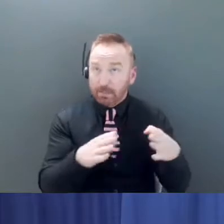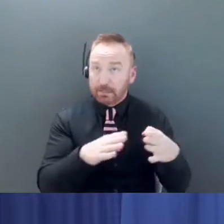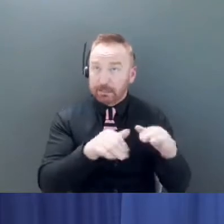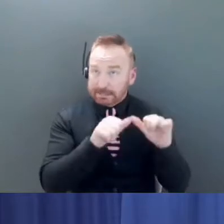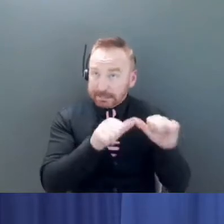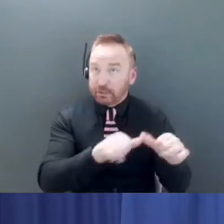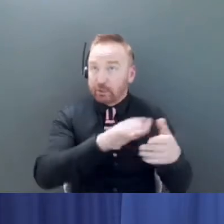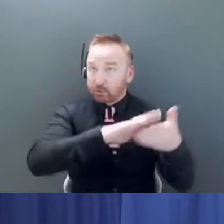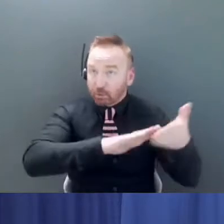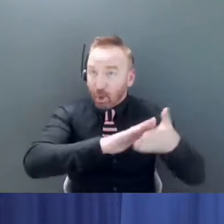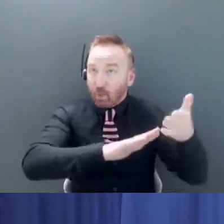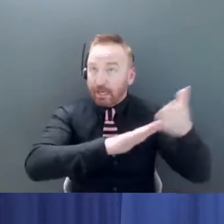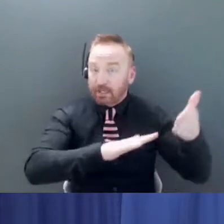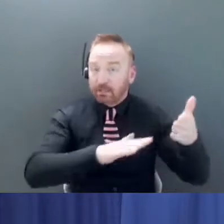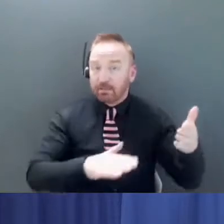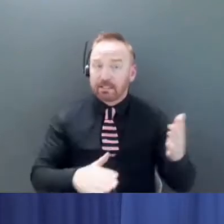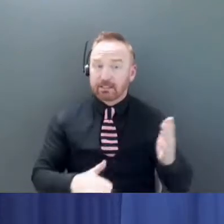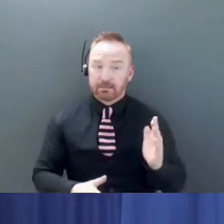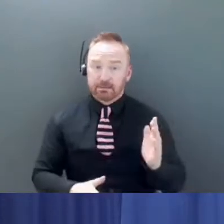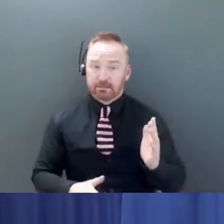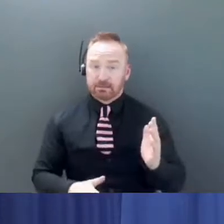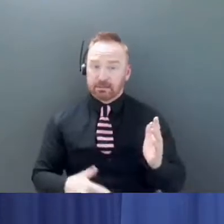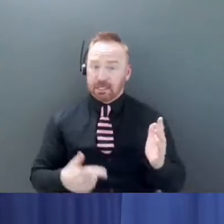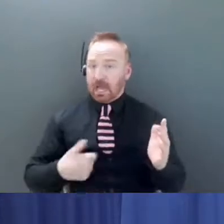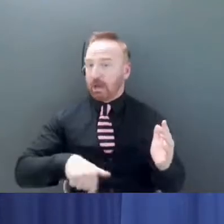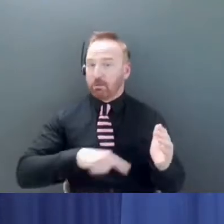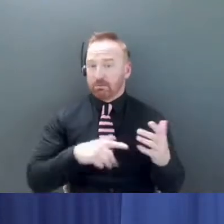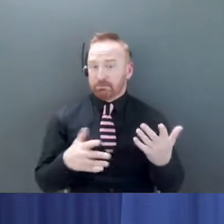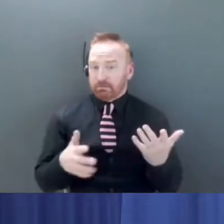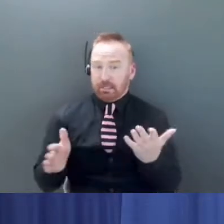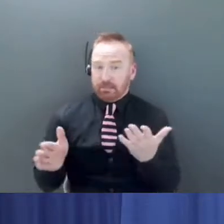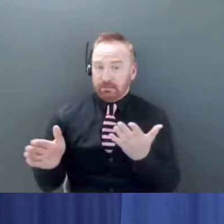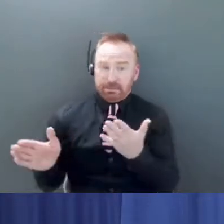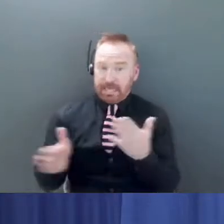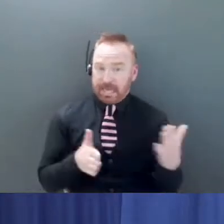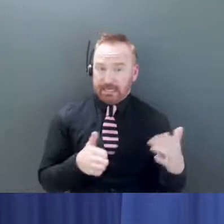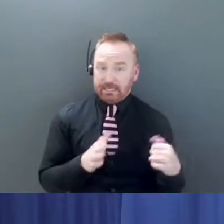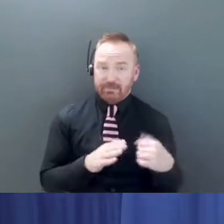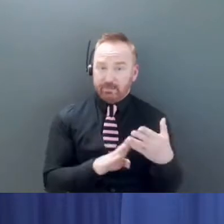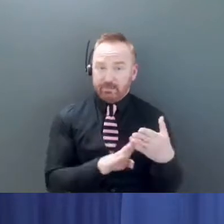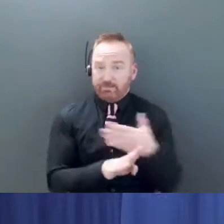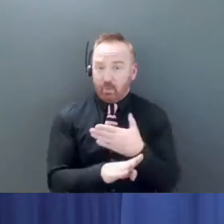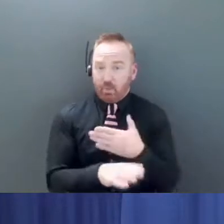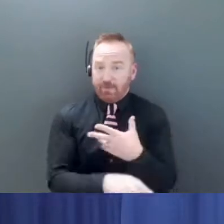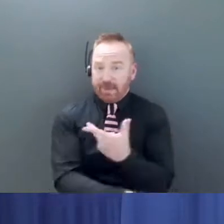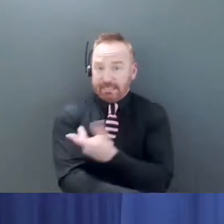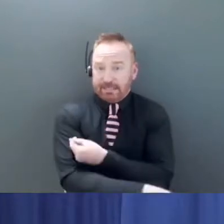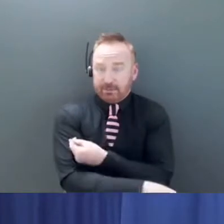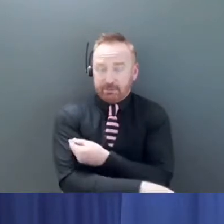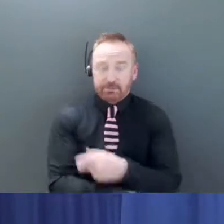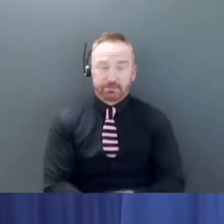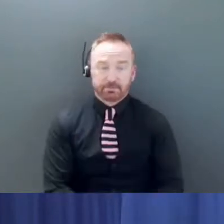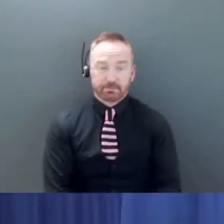intention even in the prevaccination era. Thank you.